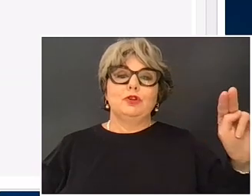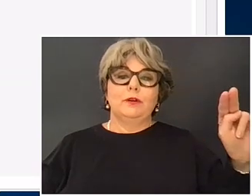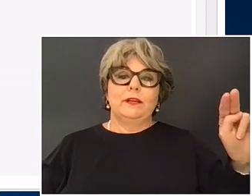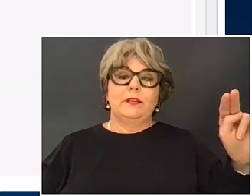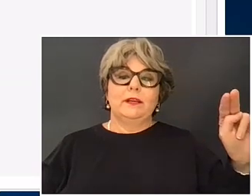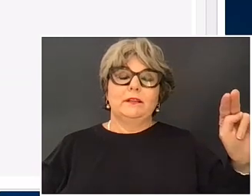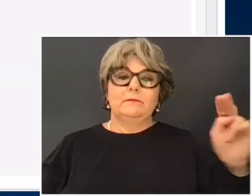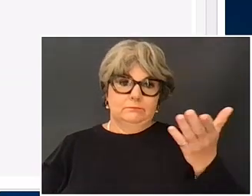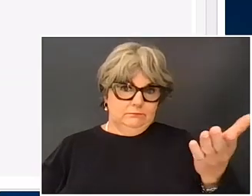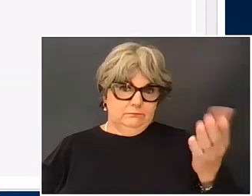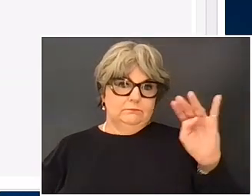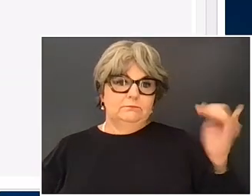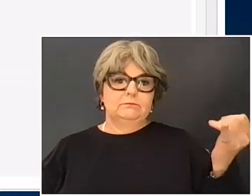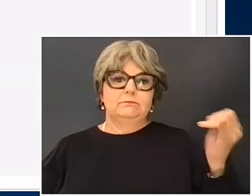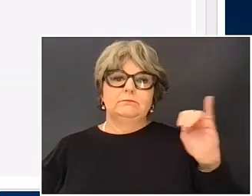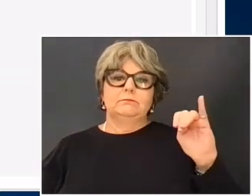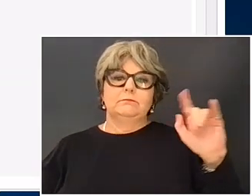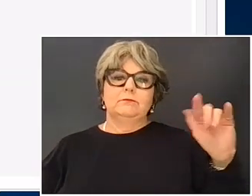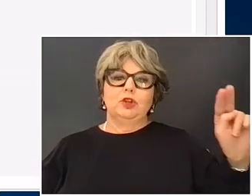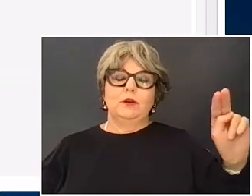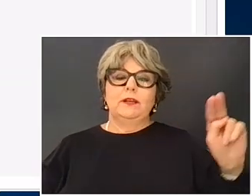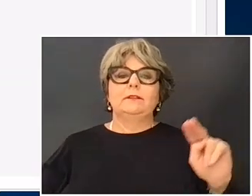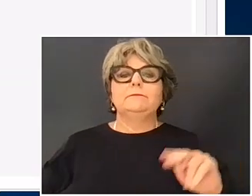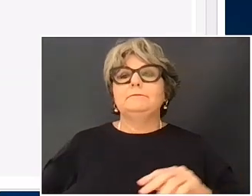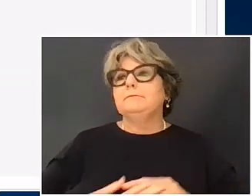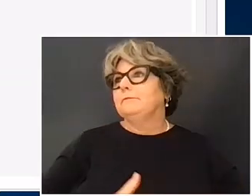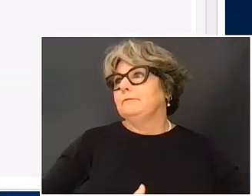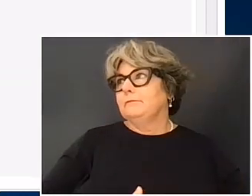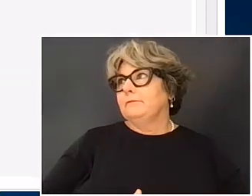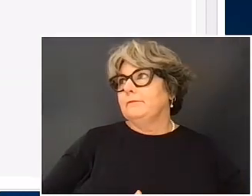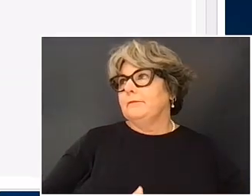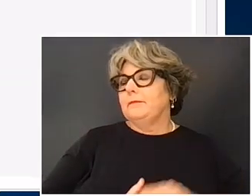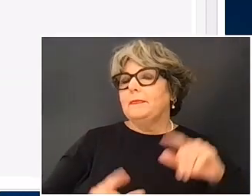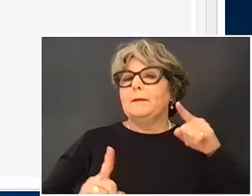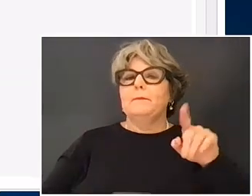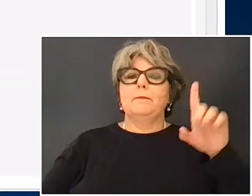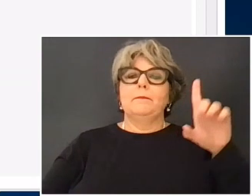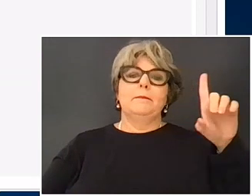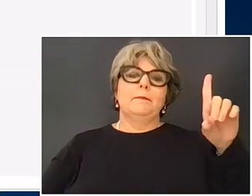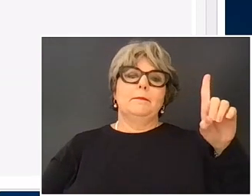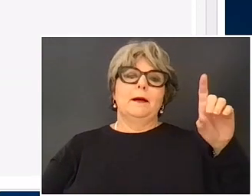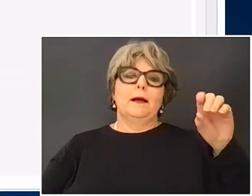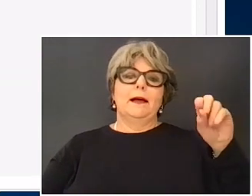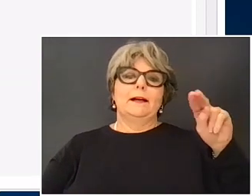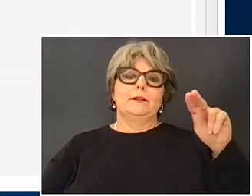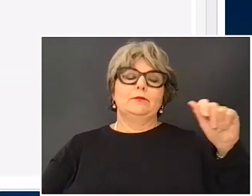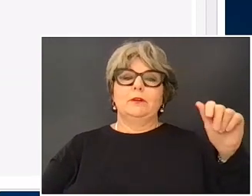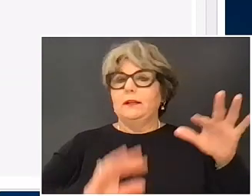Yeah. Sorry. So back to Donna's comment about the definitions of additional location